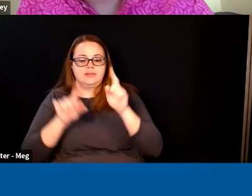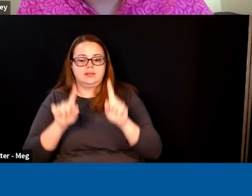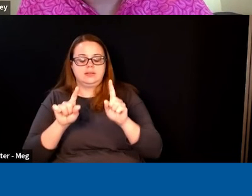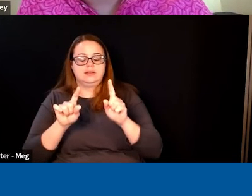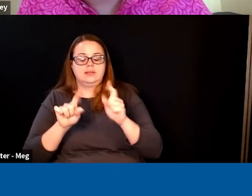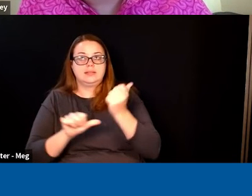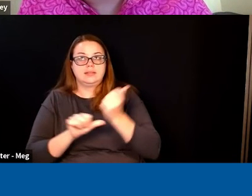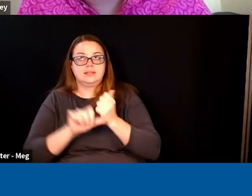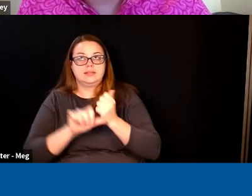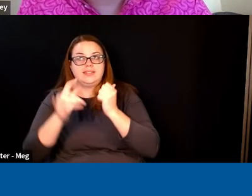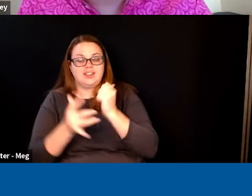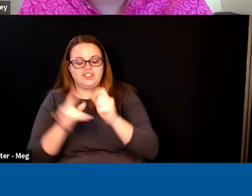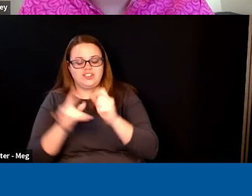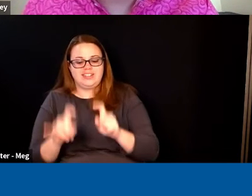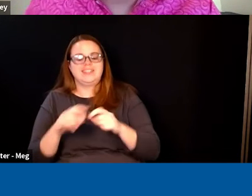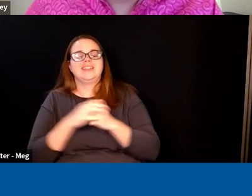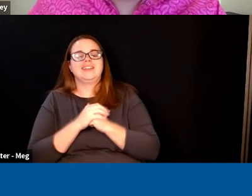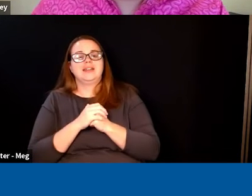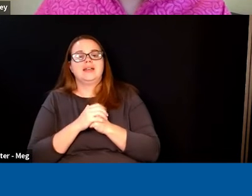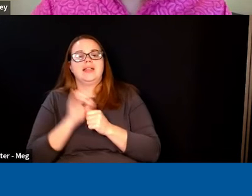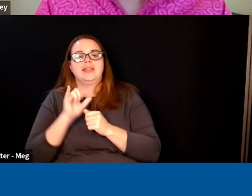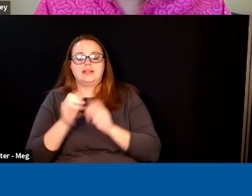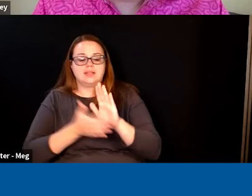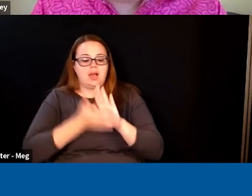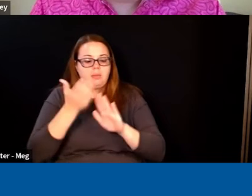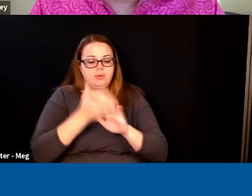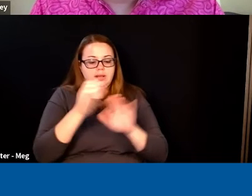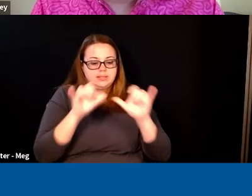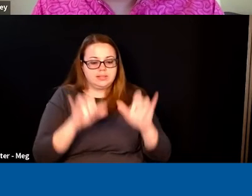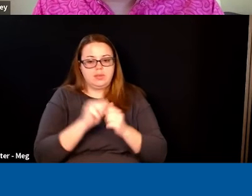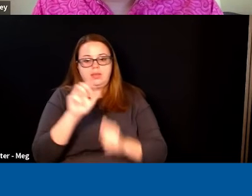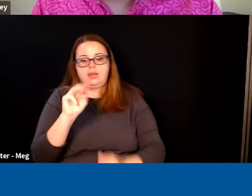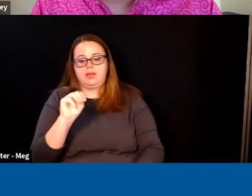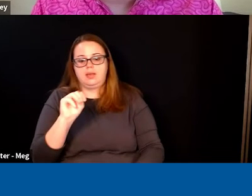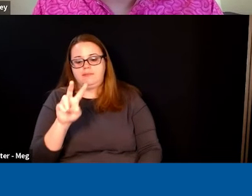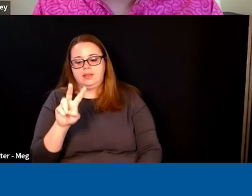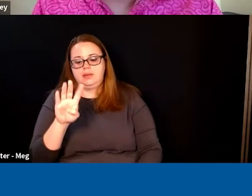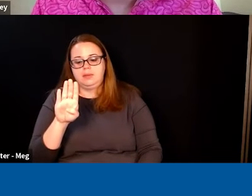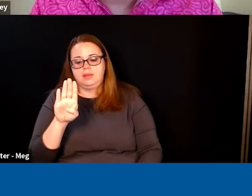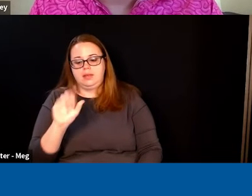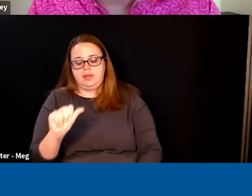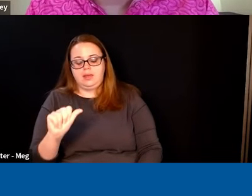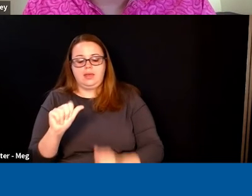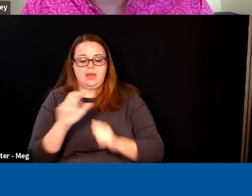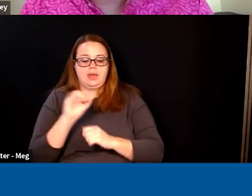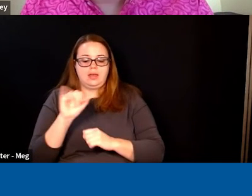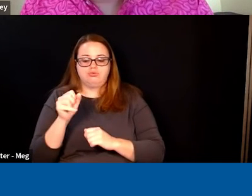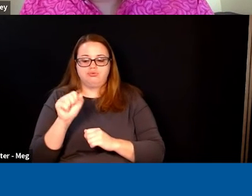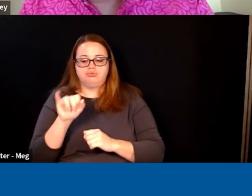So it's emulated operating systems with NVDA preloaded, JAWS as well if you pay a little bit extra